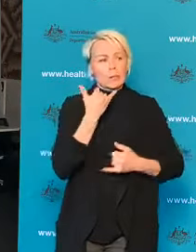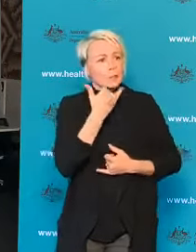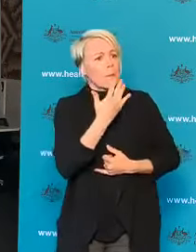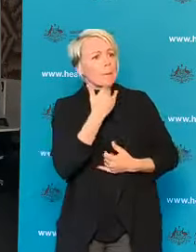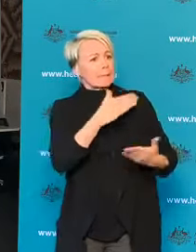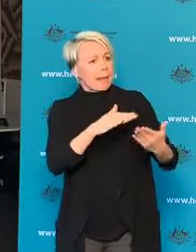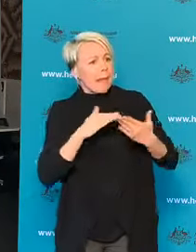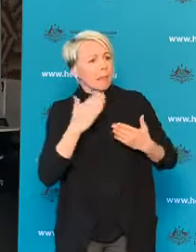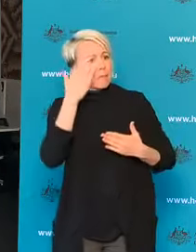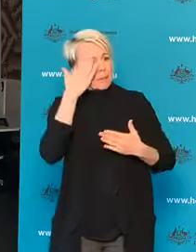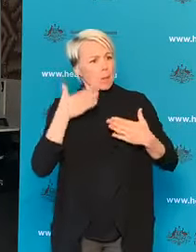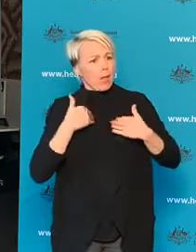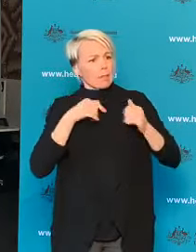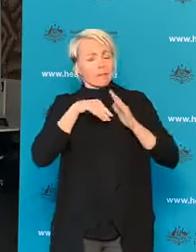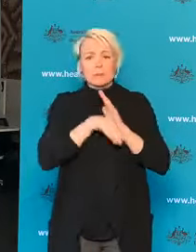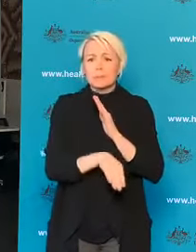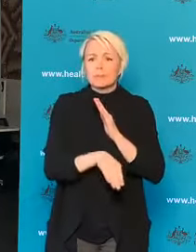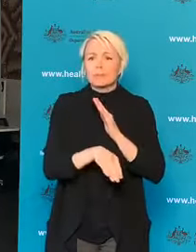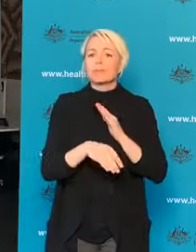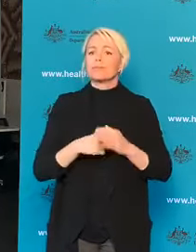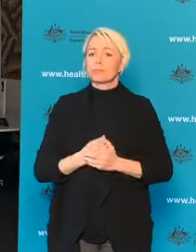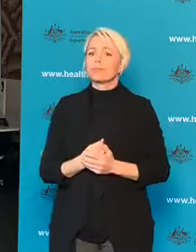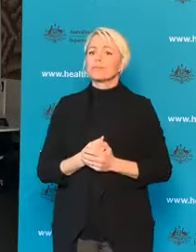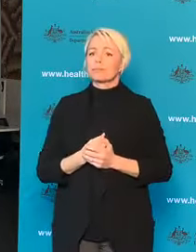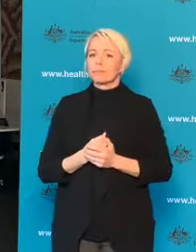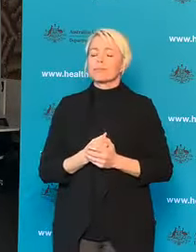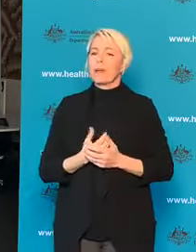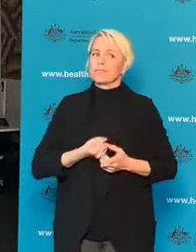if you think there is a case to be made on a mental health basis for